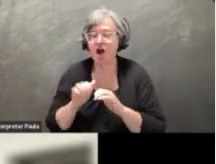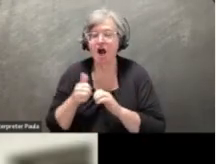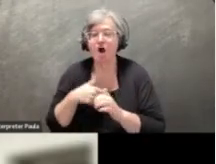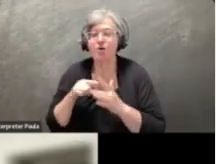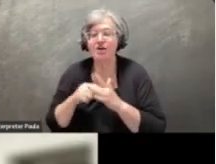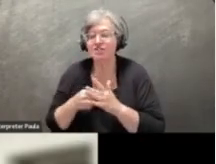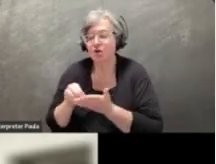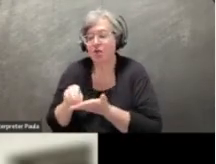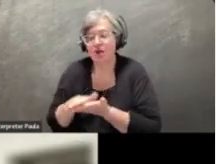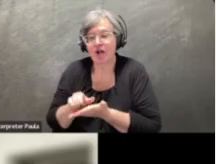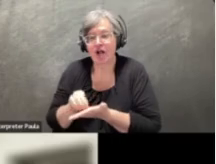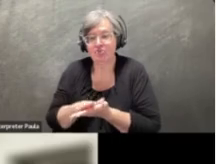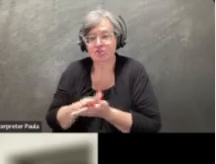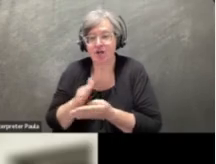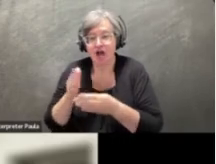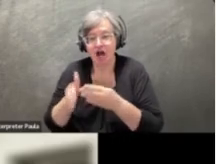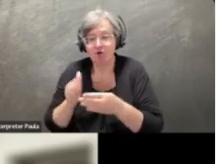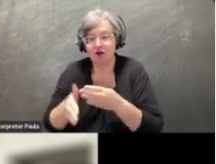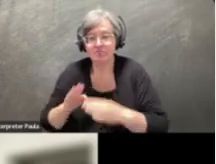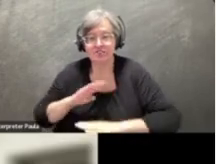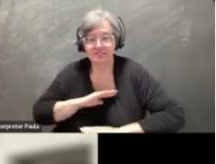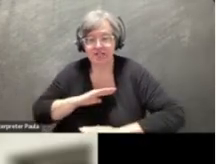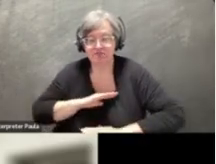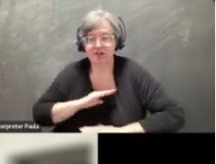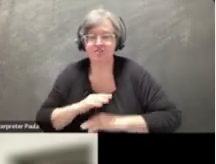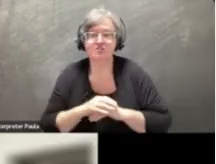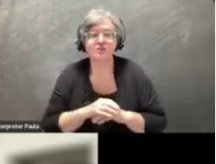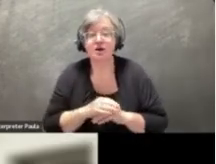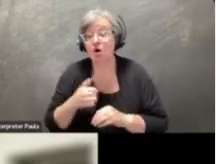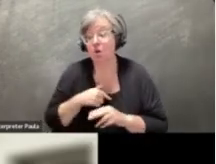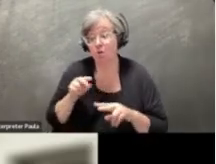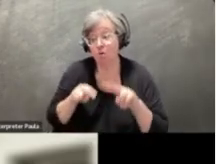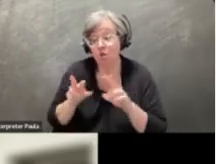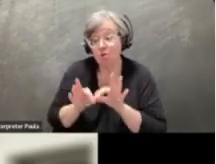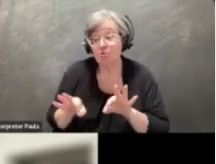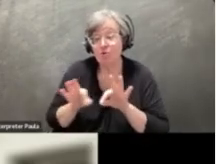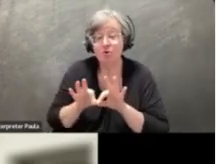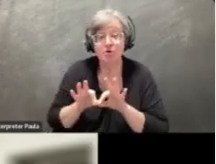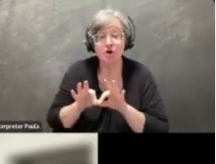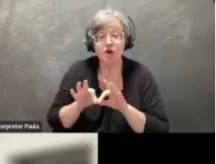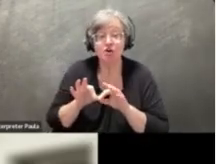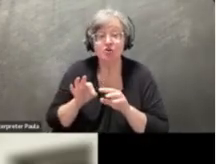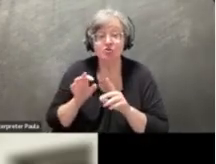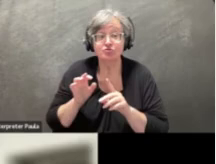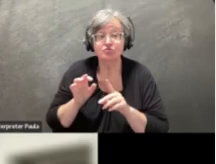capture outcomes and satisfaction? Are we looking at the important twos, the things that people want in their life,